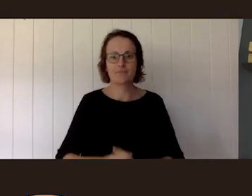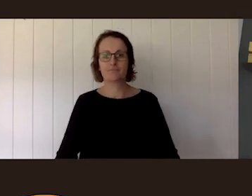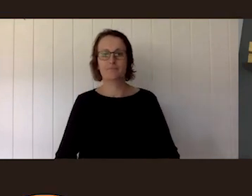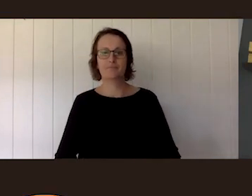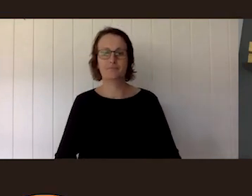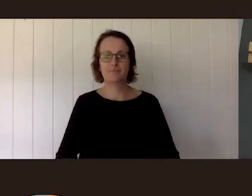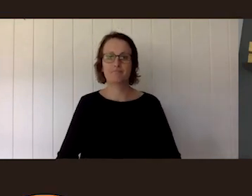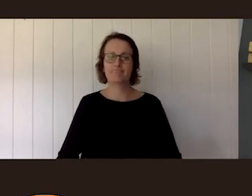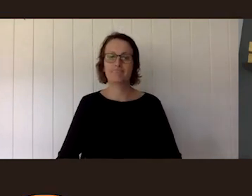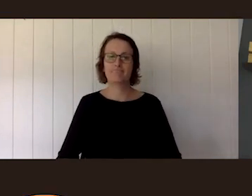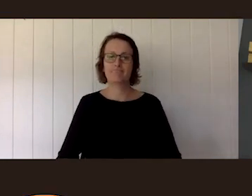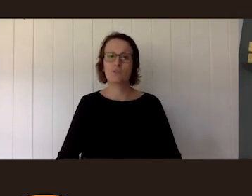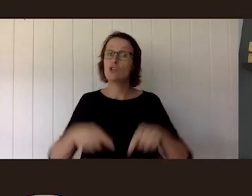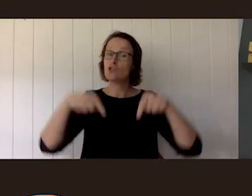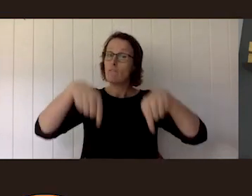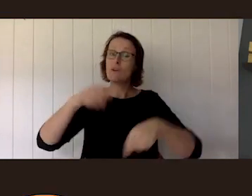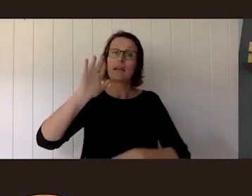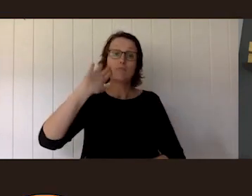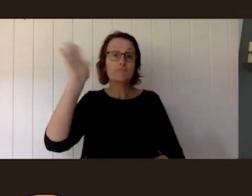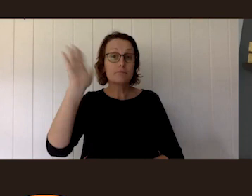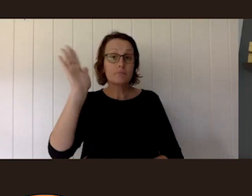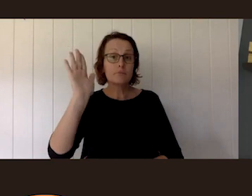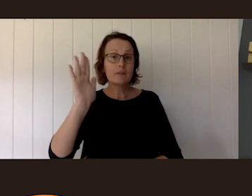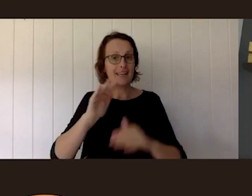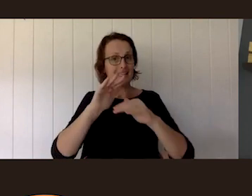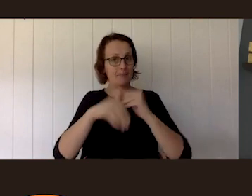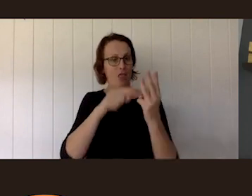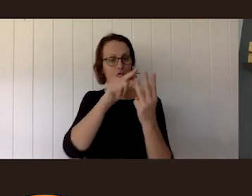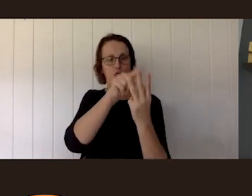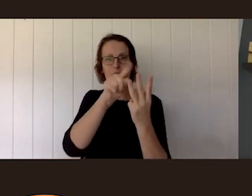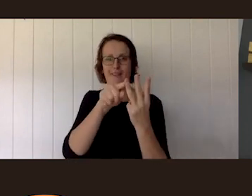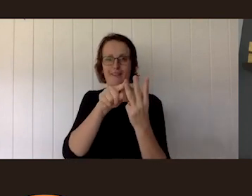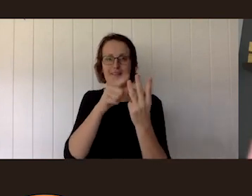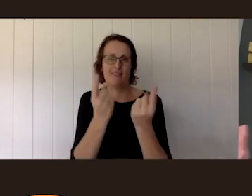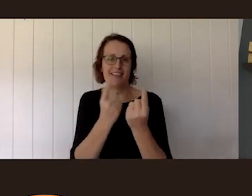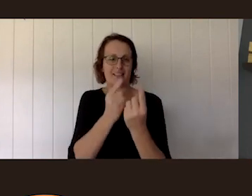The objective of this session today will really be around three sort of